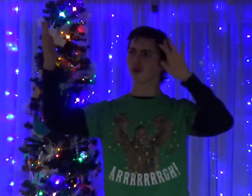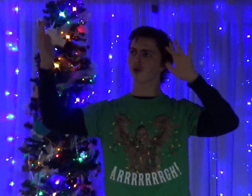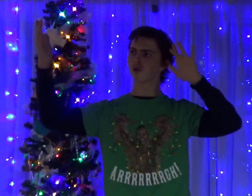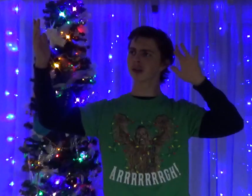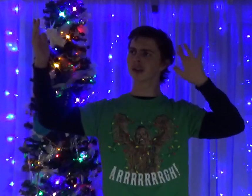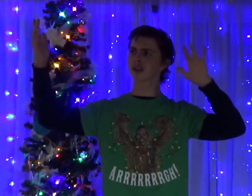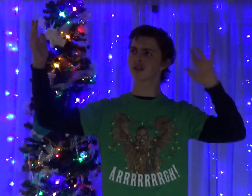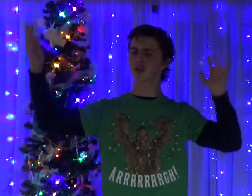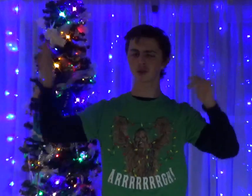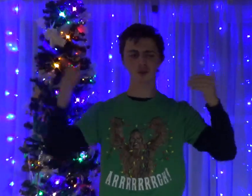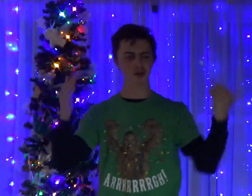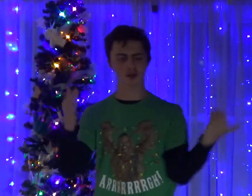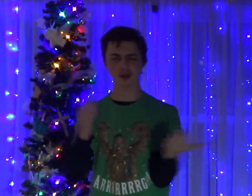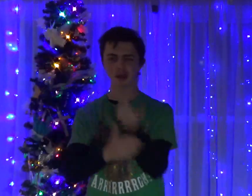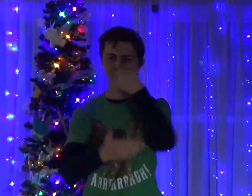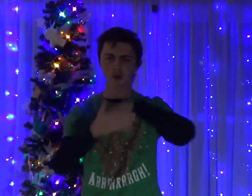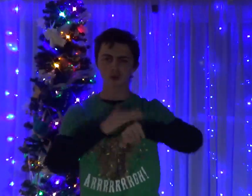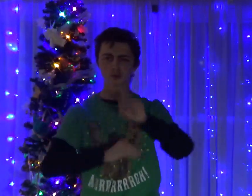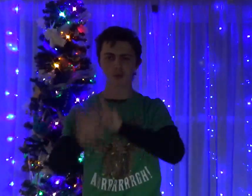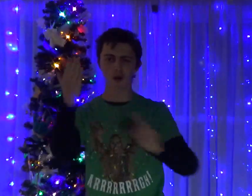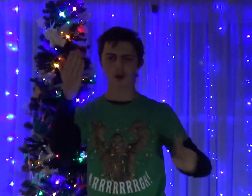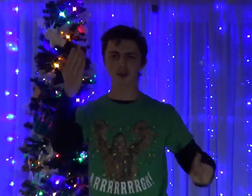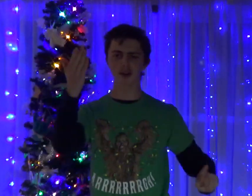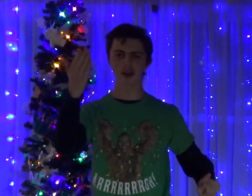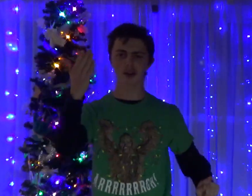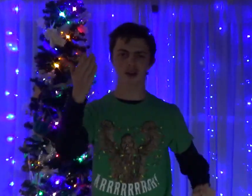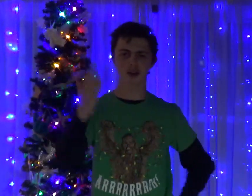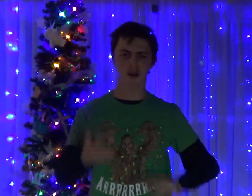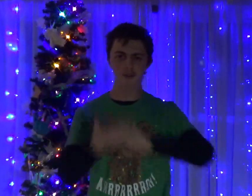Glory to the newborn King